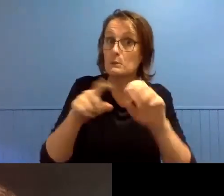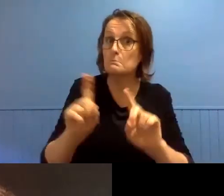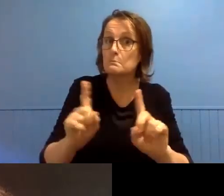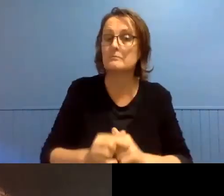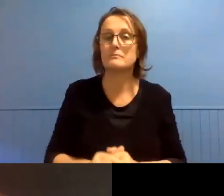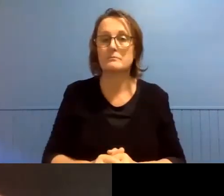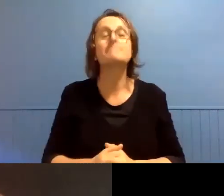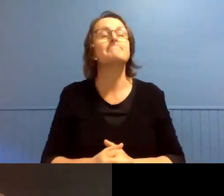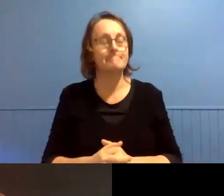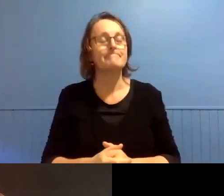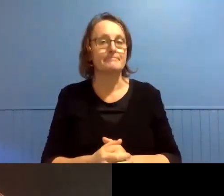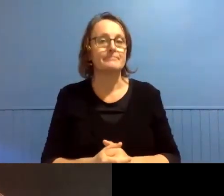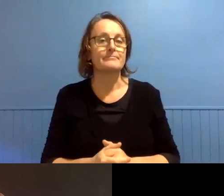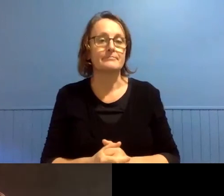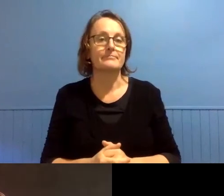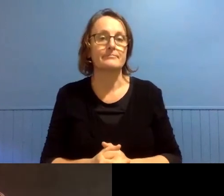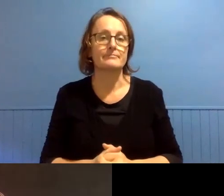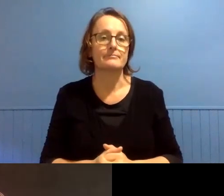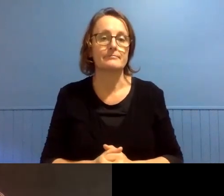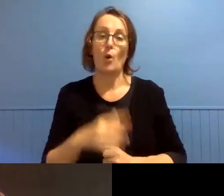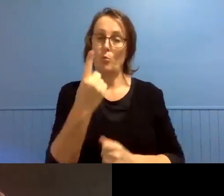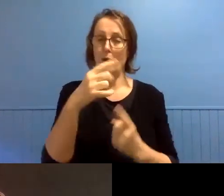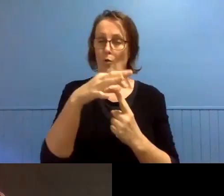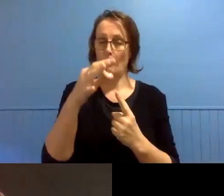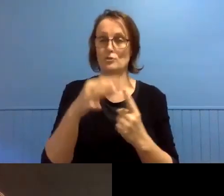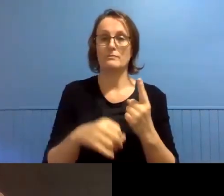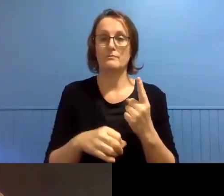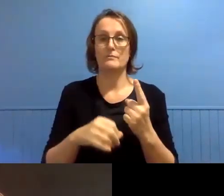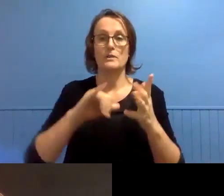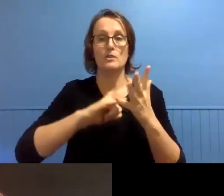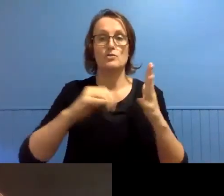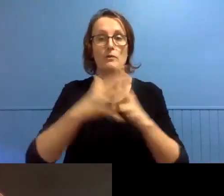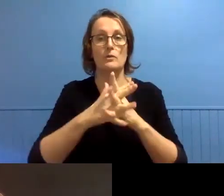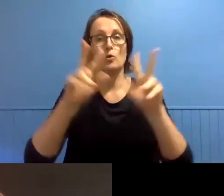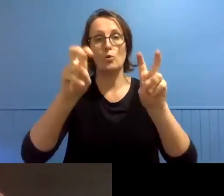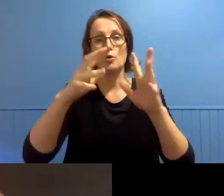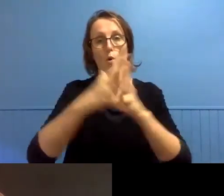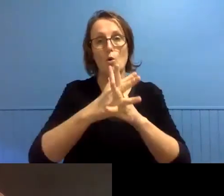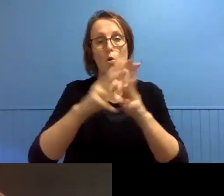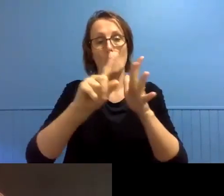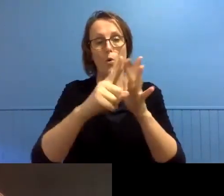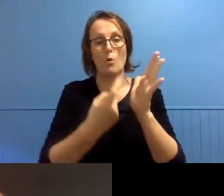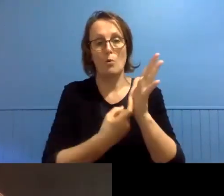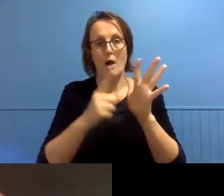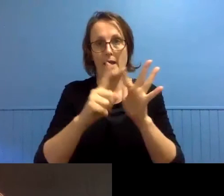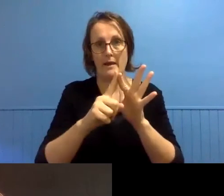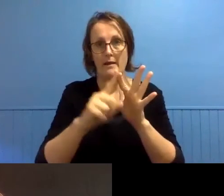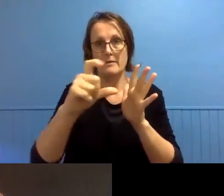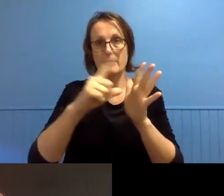I would look at Wire Cast. What it is is it's basically -